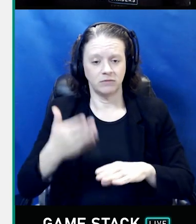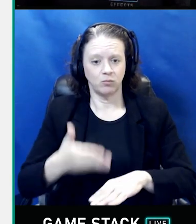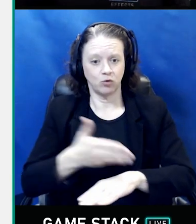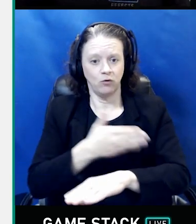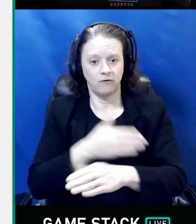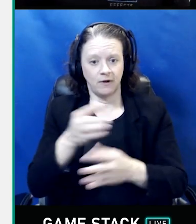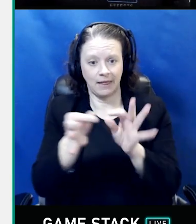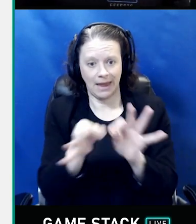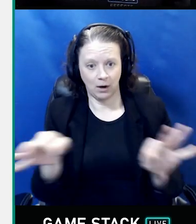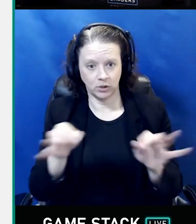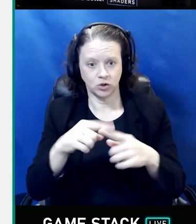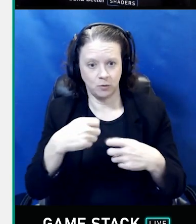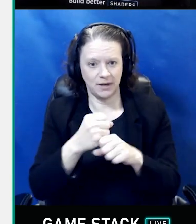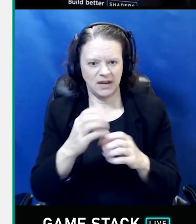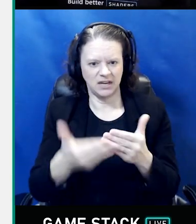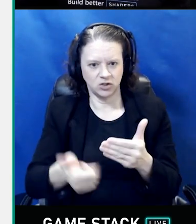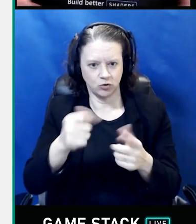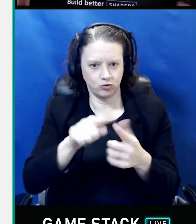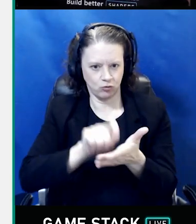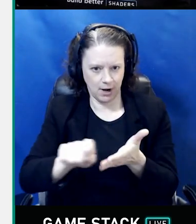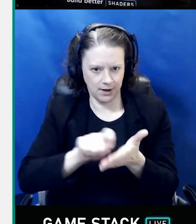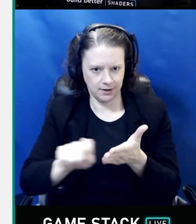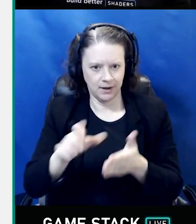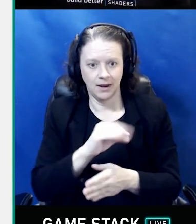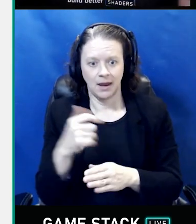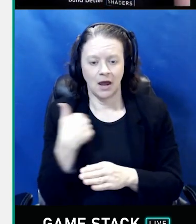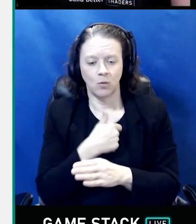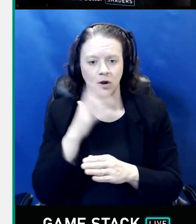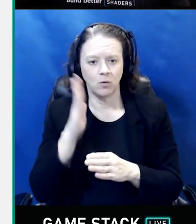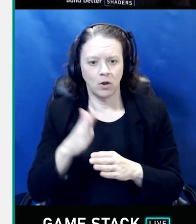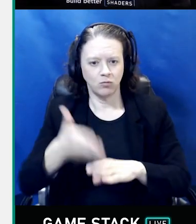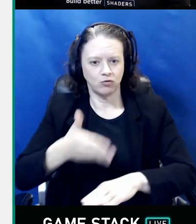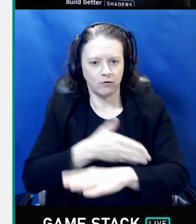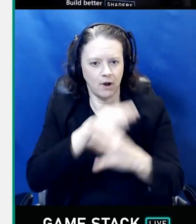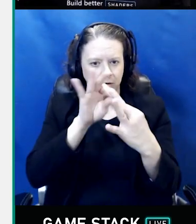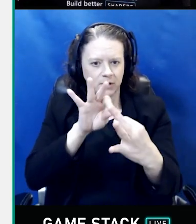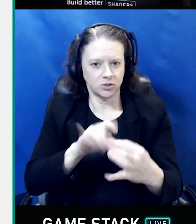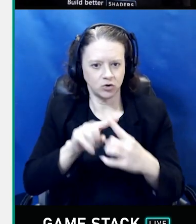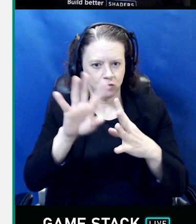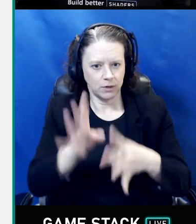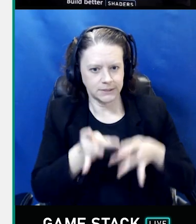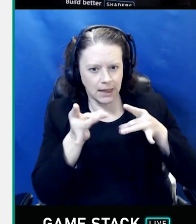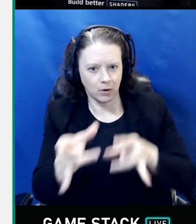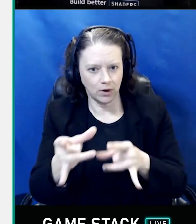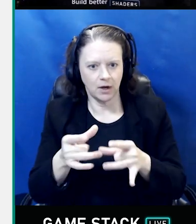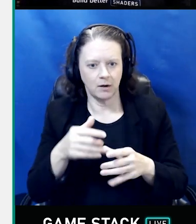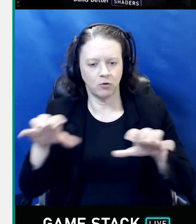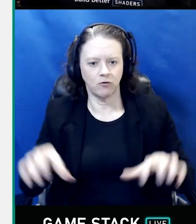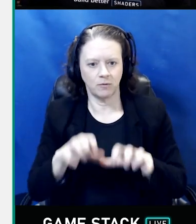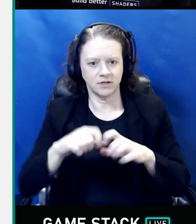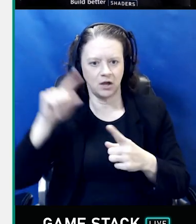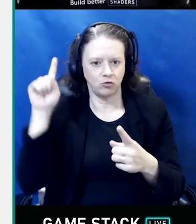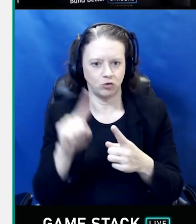and we will continue to improve the optimizations so that we can accelerate performance and reduce the size of the outputs.